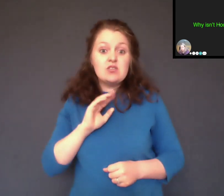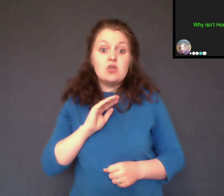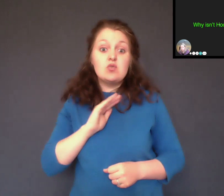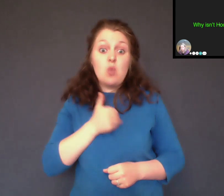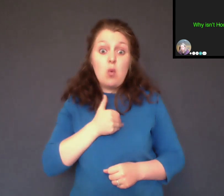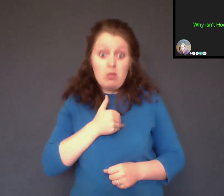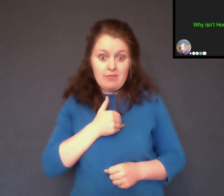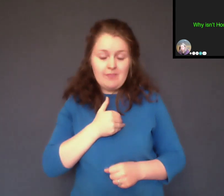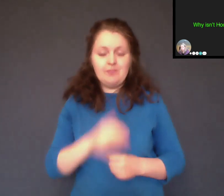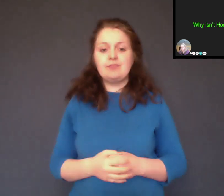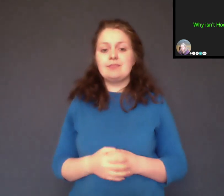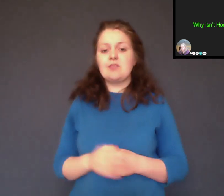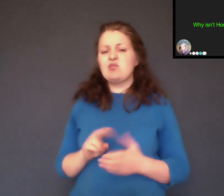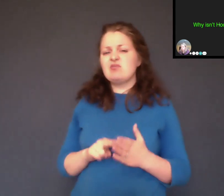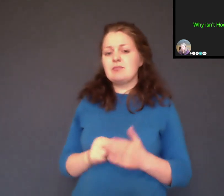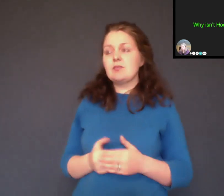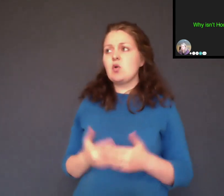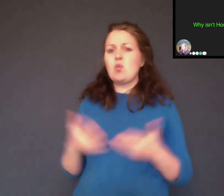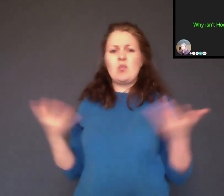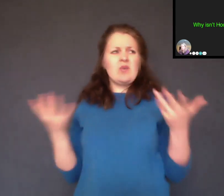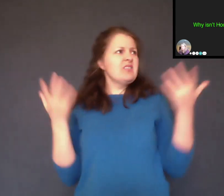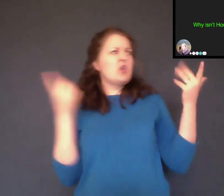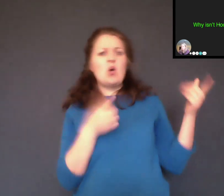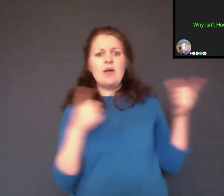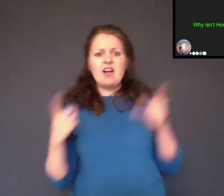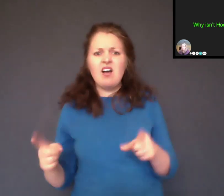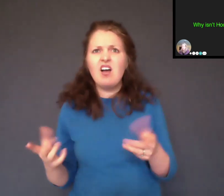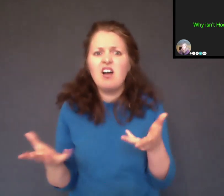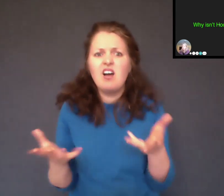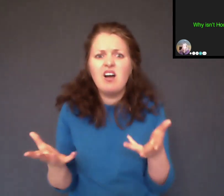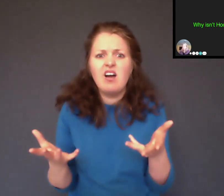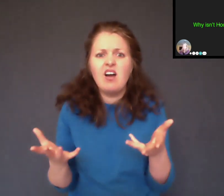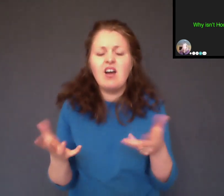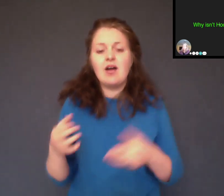what's going on wendell said appearing from the kitchen with ketchup smeared around his